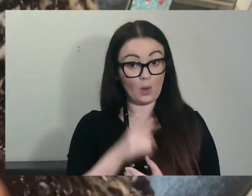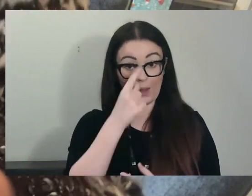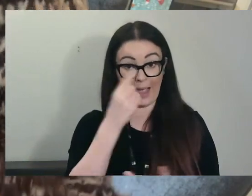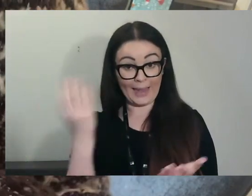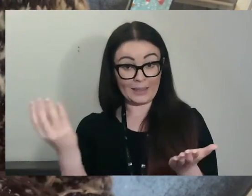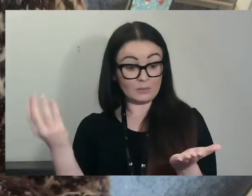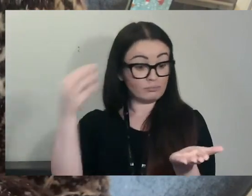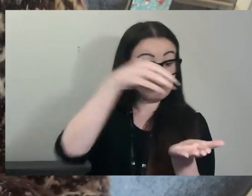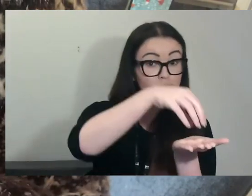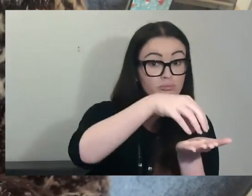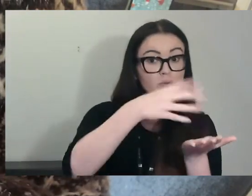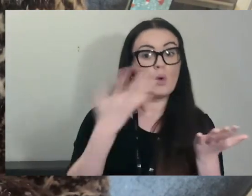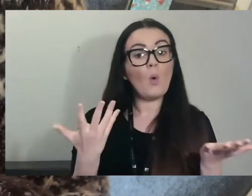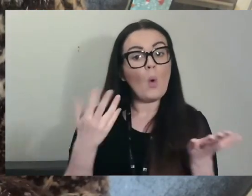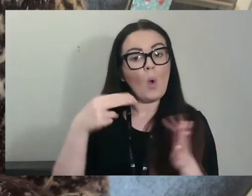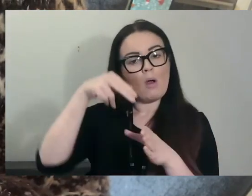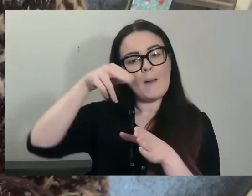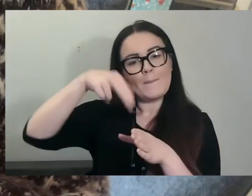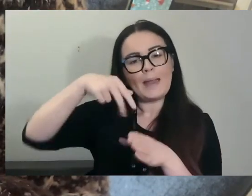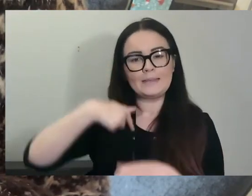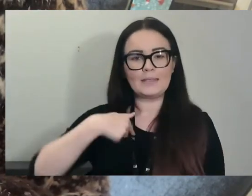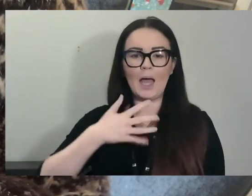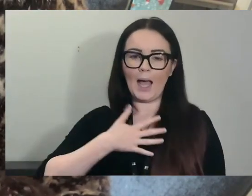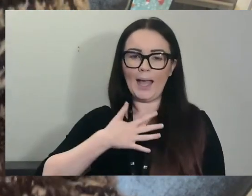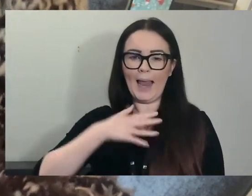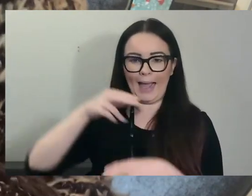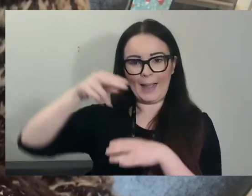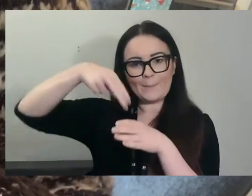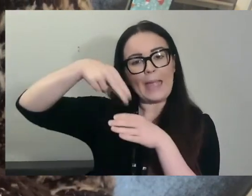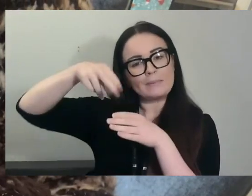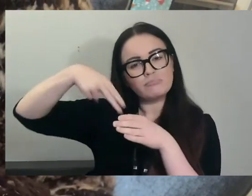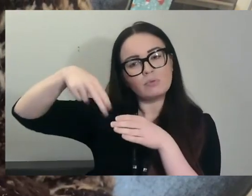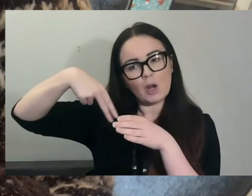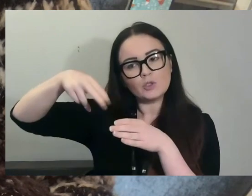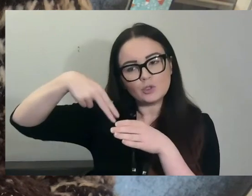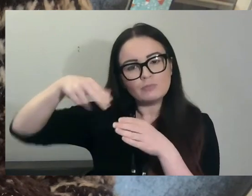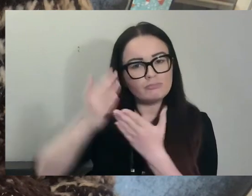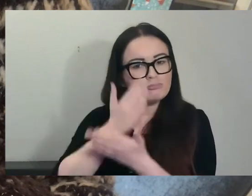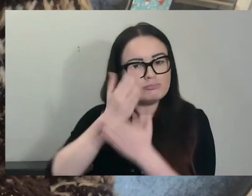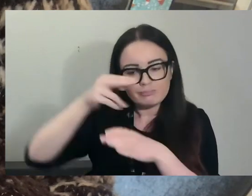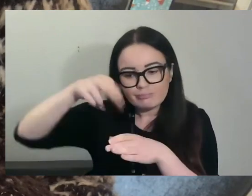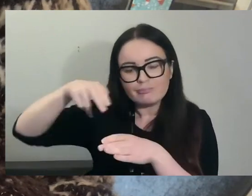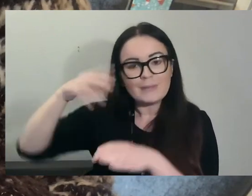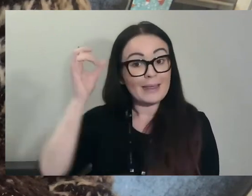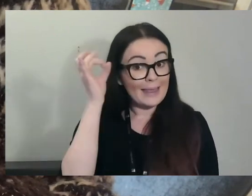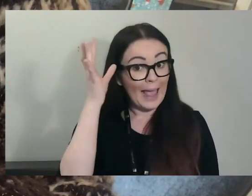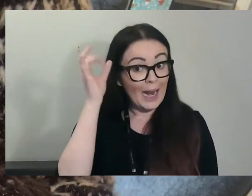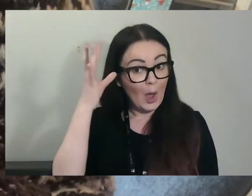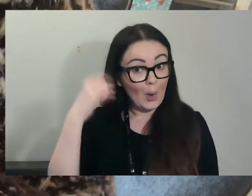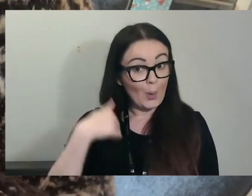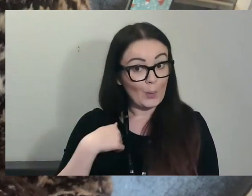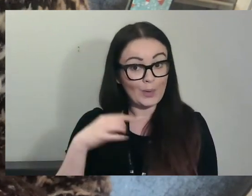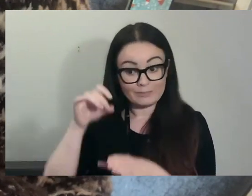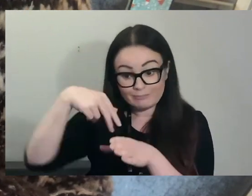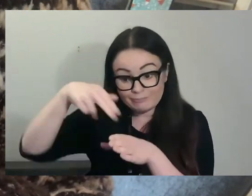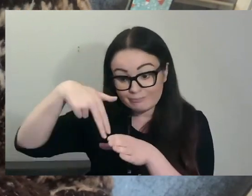it straight into the paint or I like to use my paintbrush and paint yellow on. So I'm